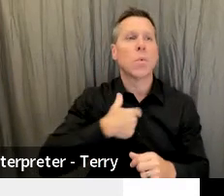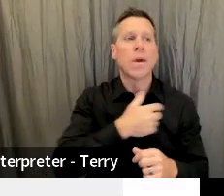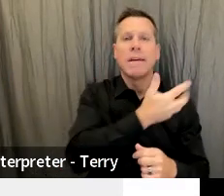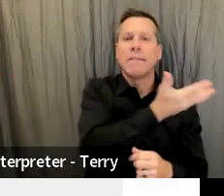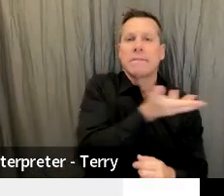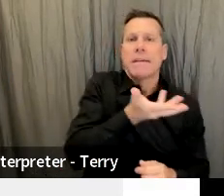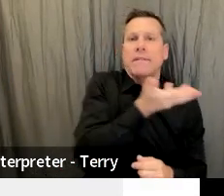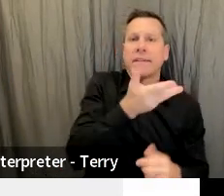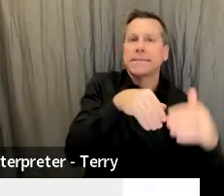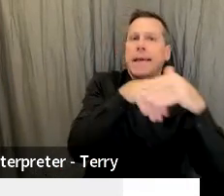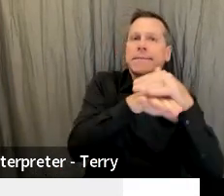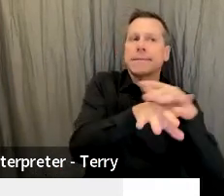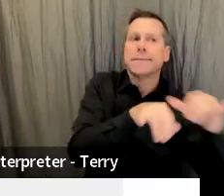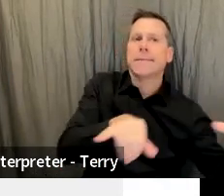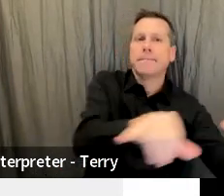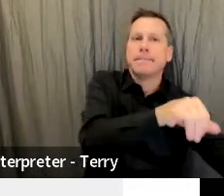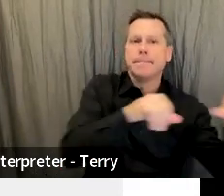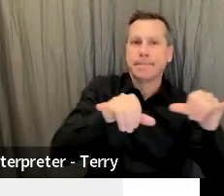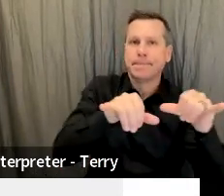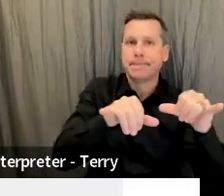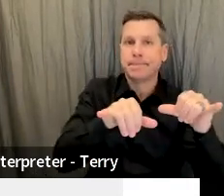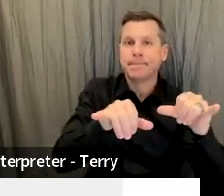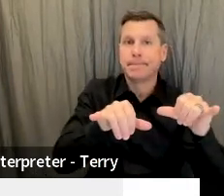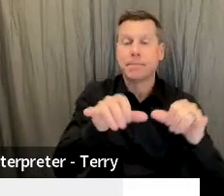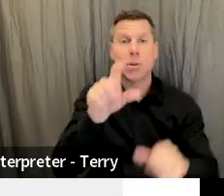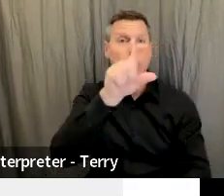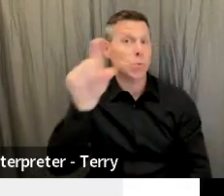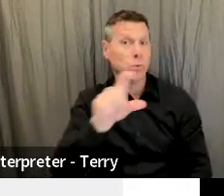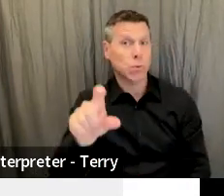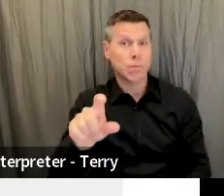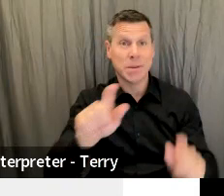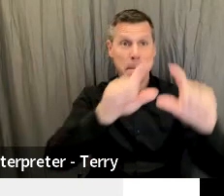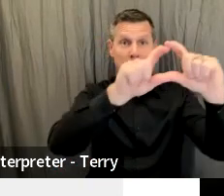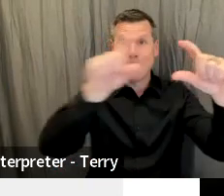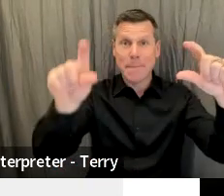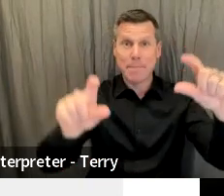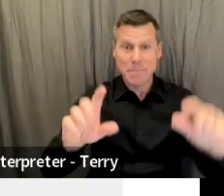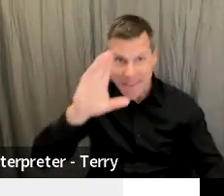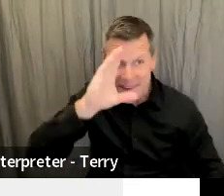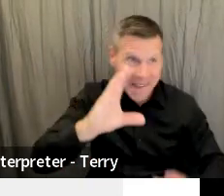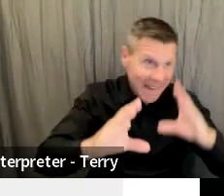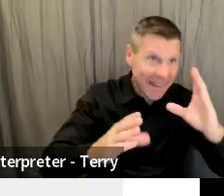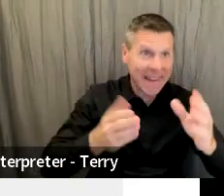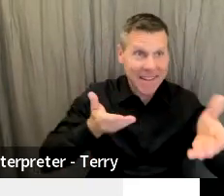and we met together on Zoom for the first time. And we talked about the different kinds of things that we were going